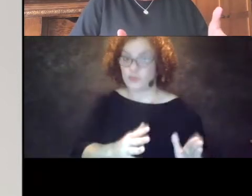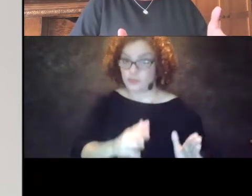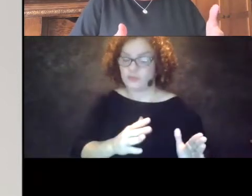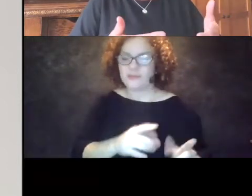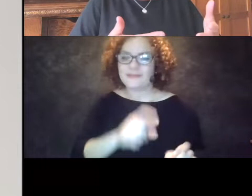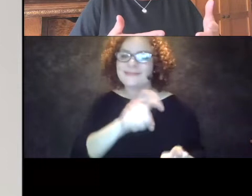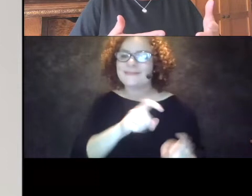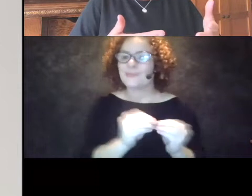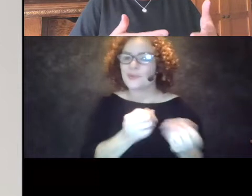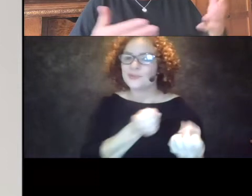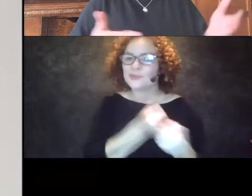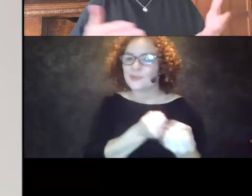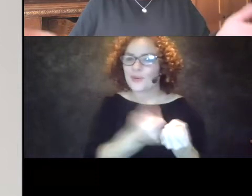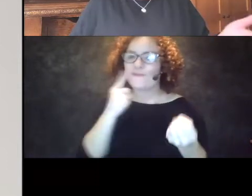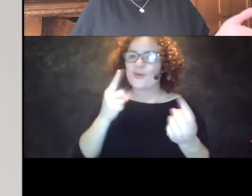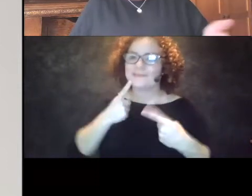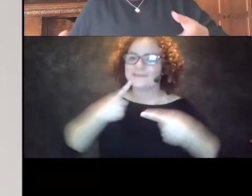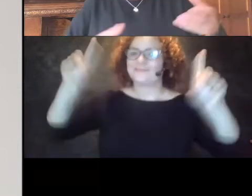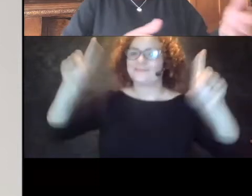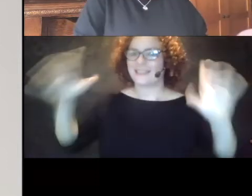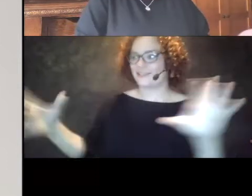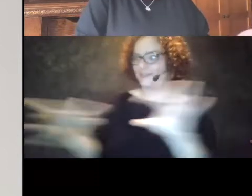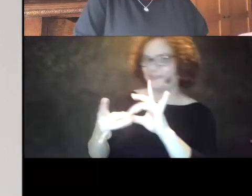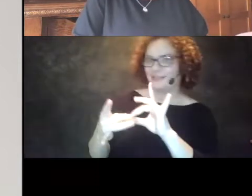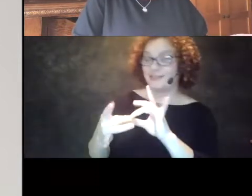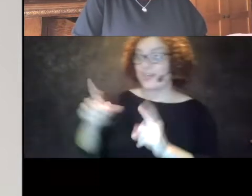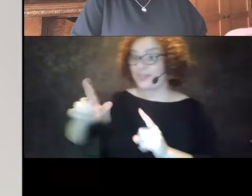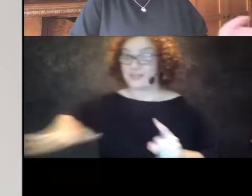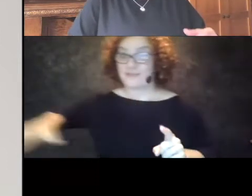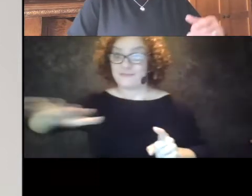and their peers may not understand what those support needs, they may just see, well, that's